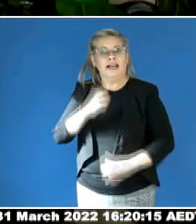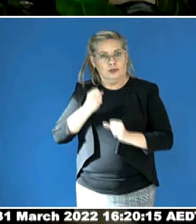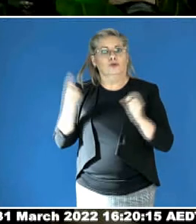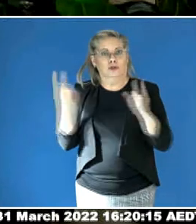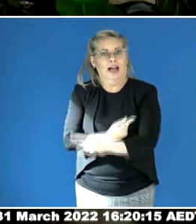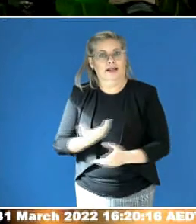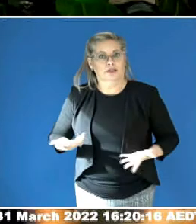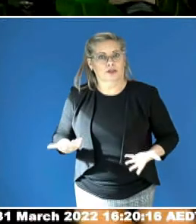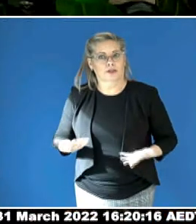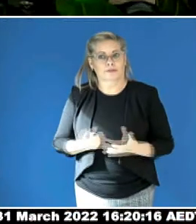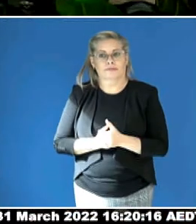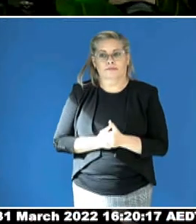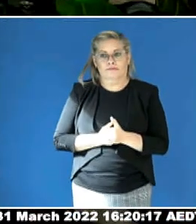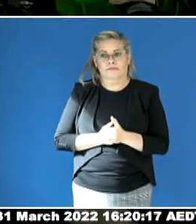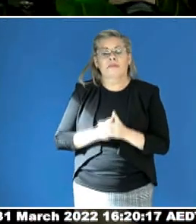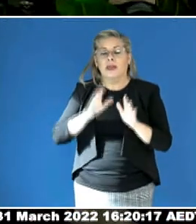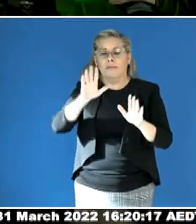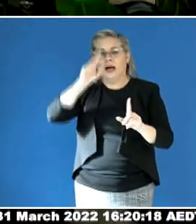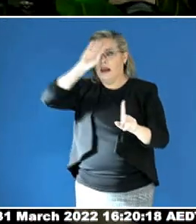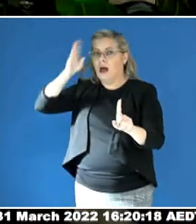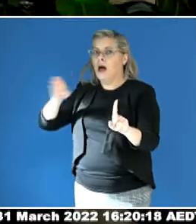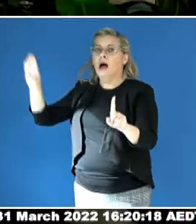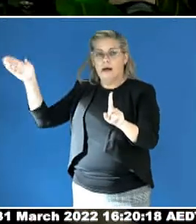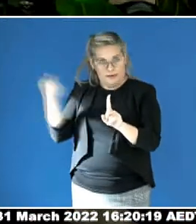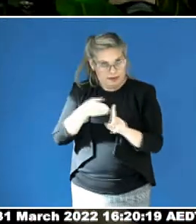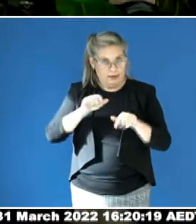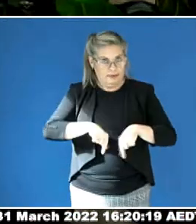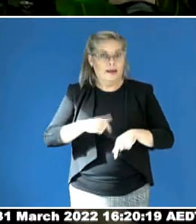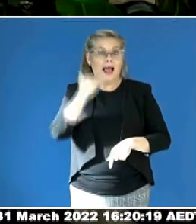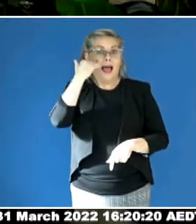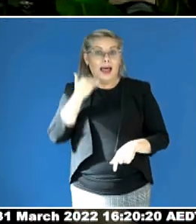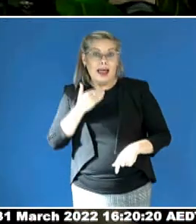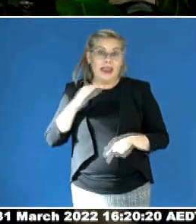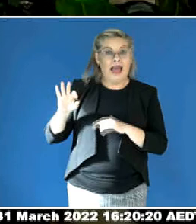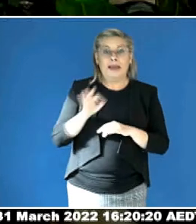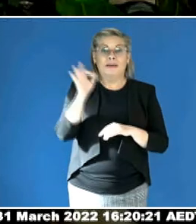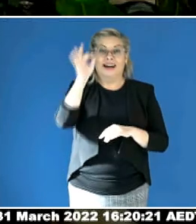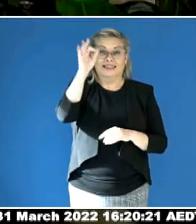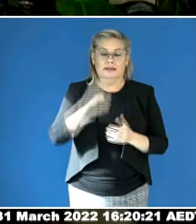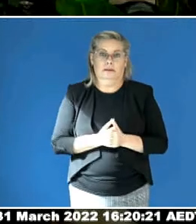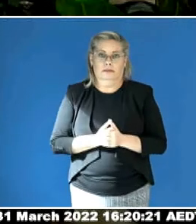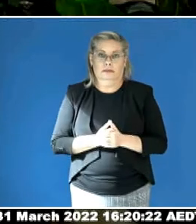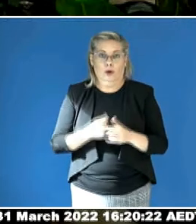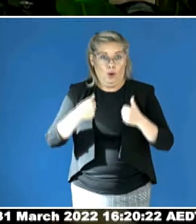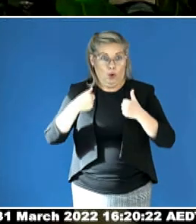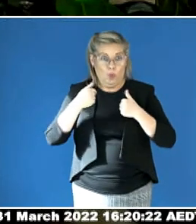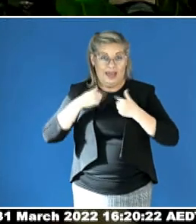We - and for those listening at home - we do not deserve to be invisible anymore. We do not deserve to be overlooked.